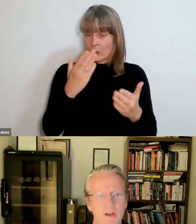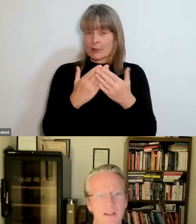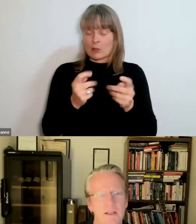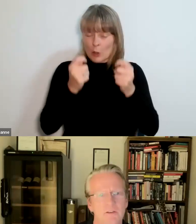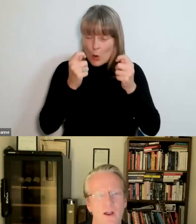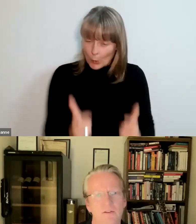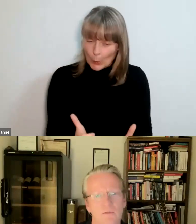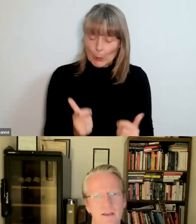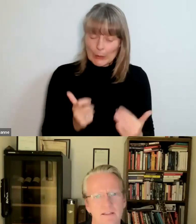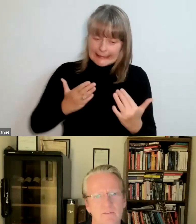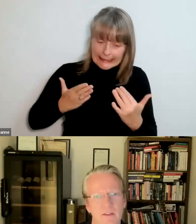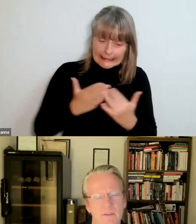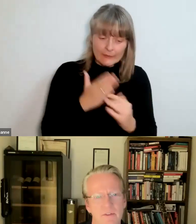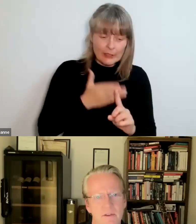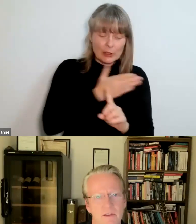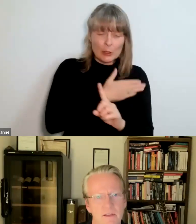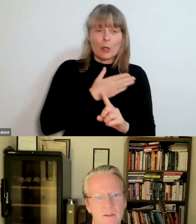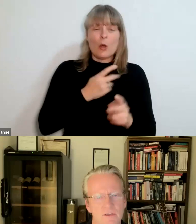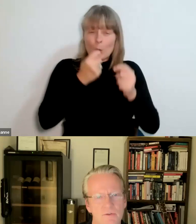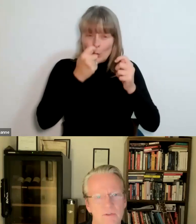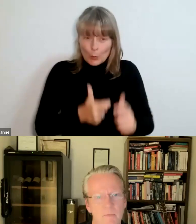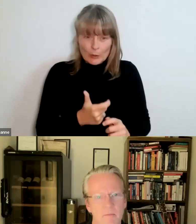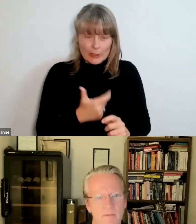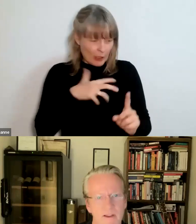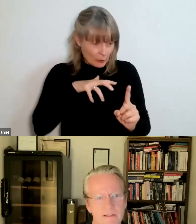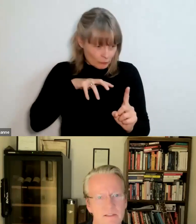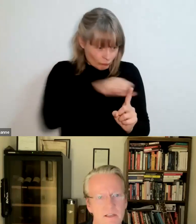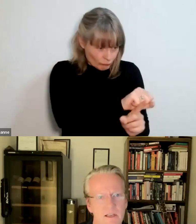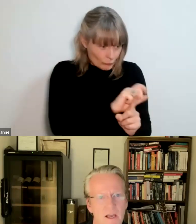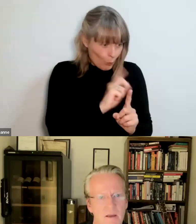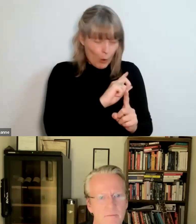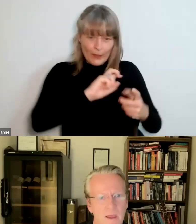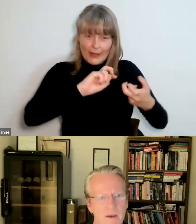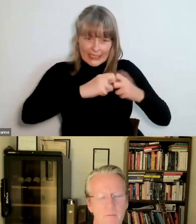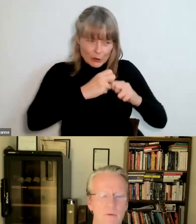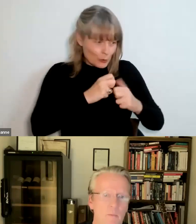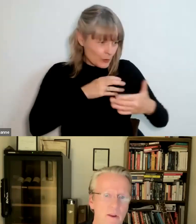finish system there system in Finland